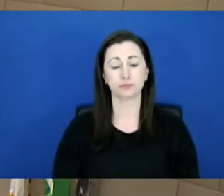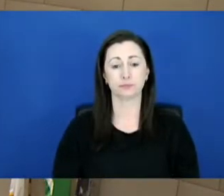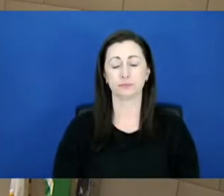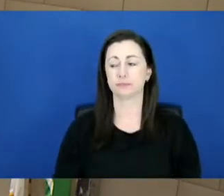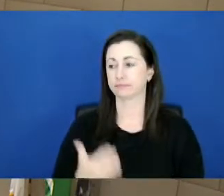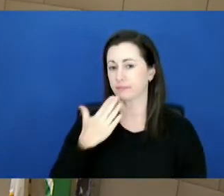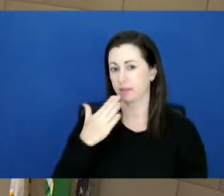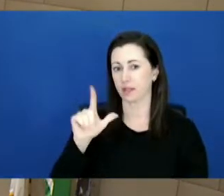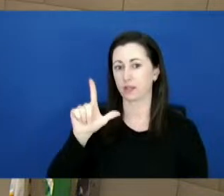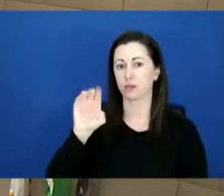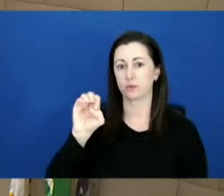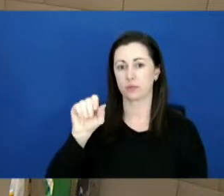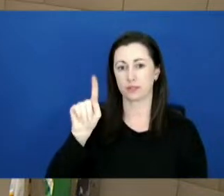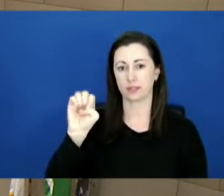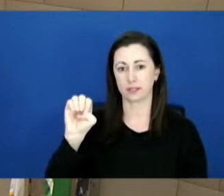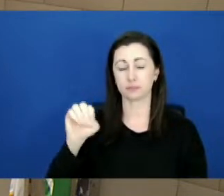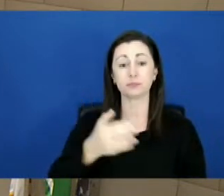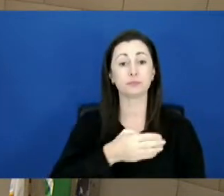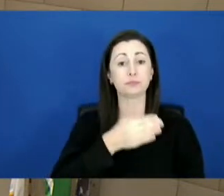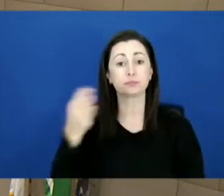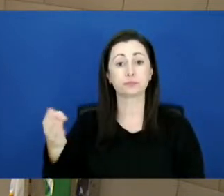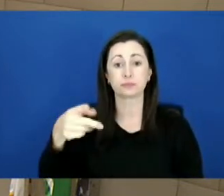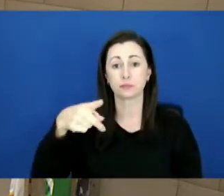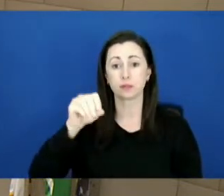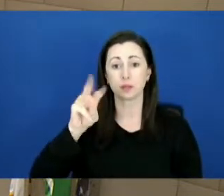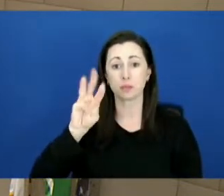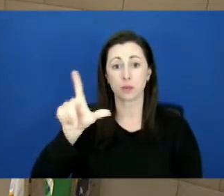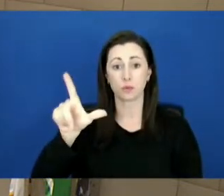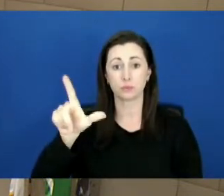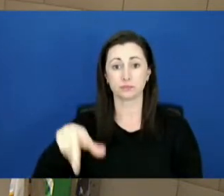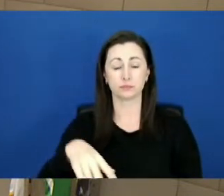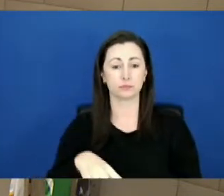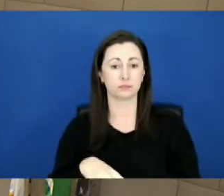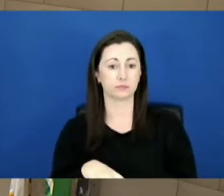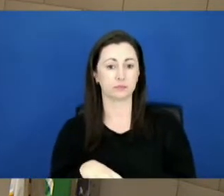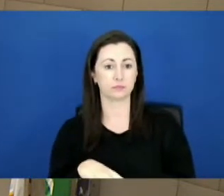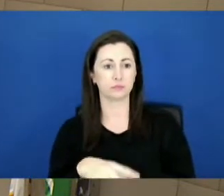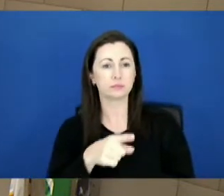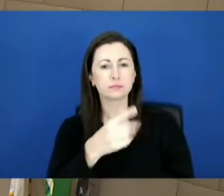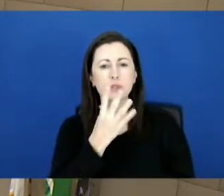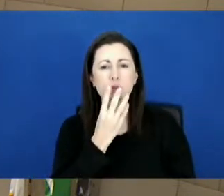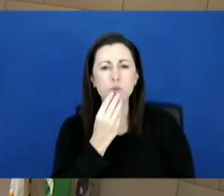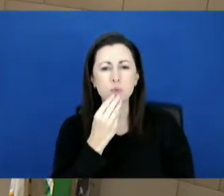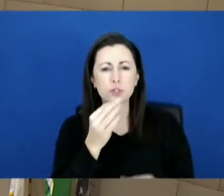ME TO SPEAK. THANK YOU SO MUCH. THANK YOU,